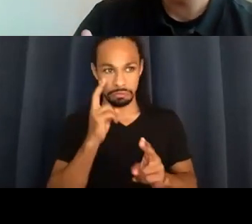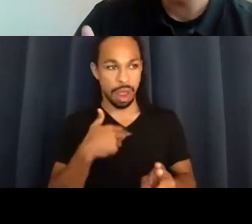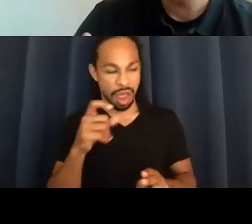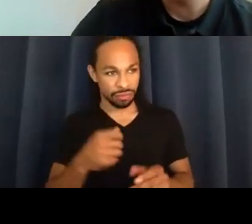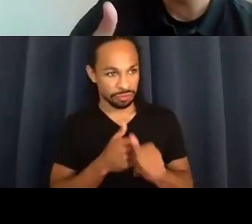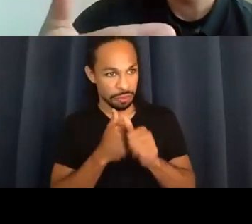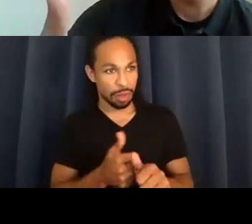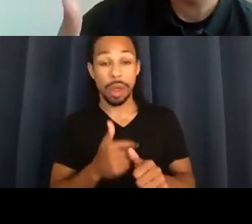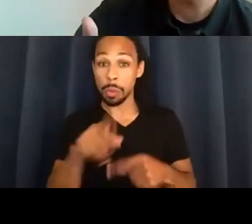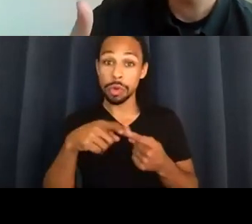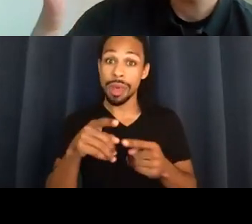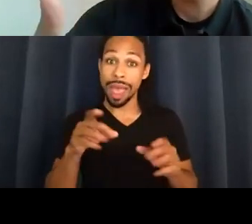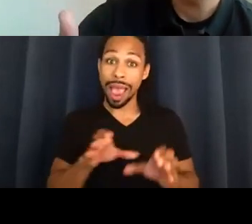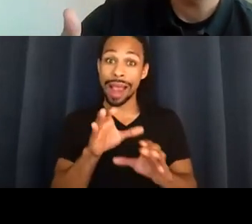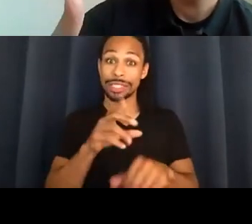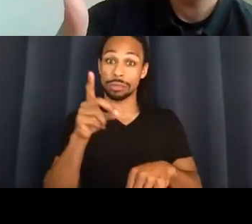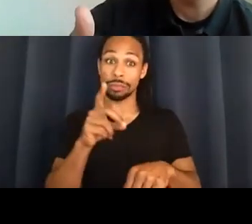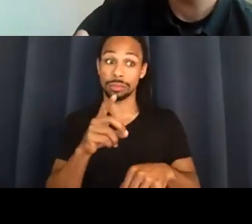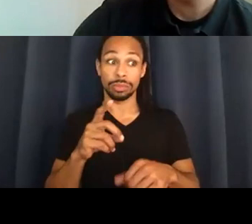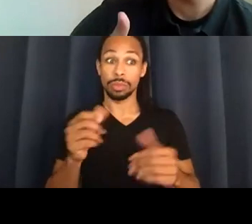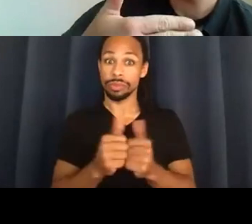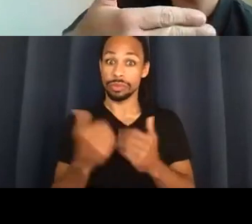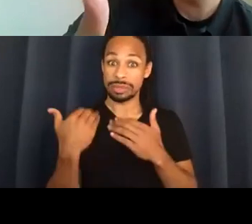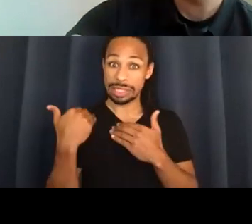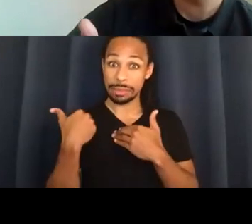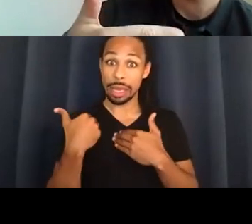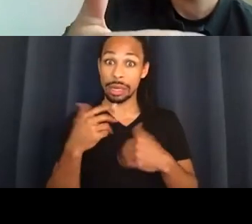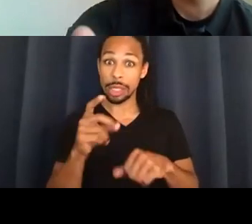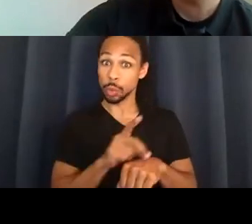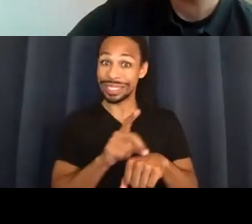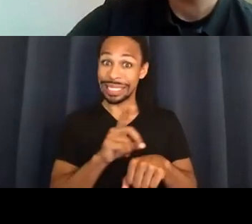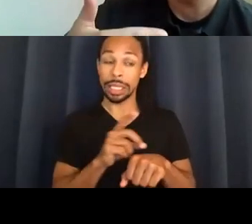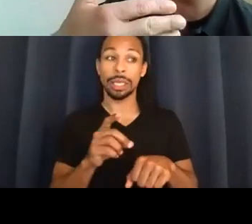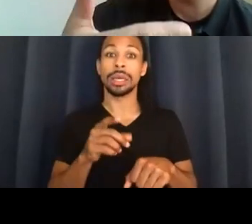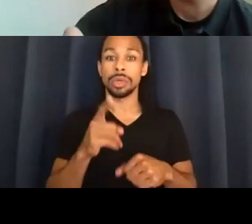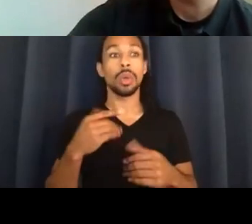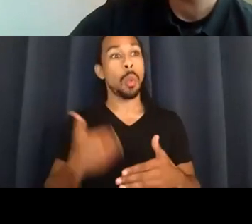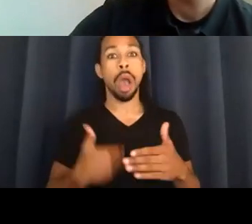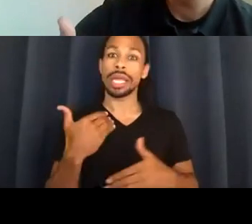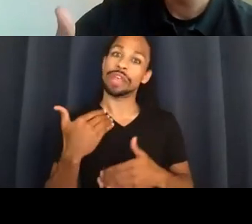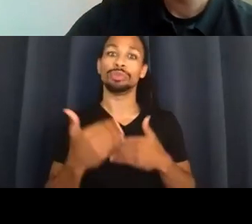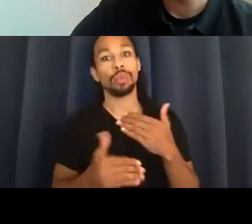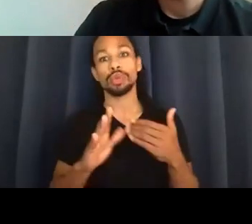18:15:48 are walking. You're going through your life at a normal pace. When your acting